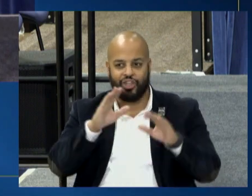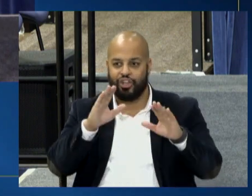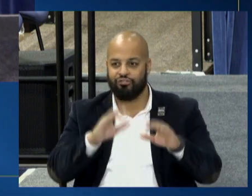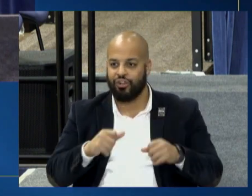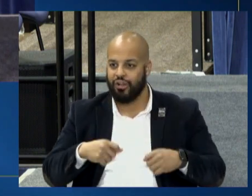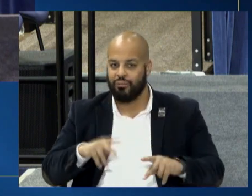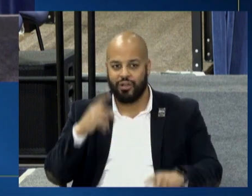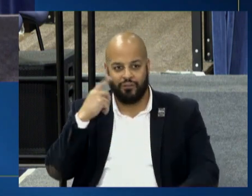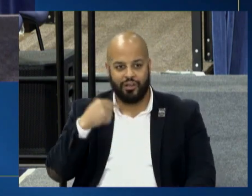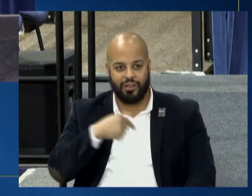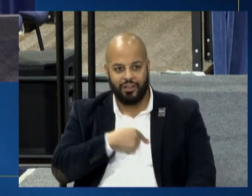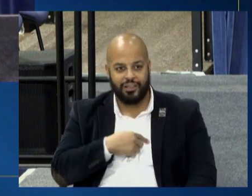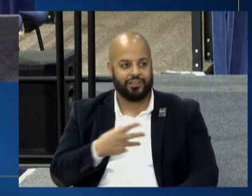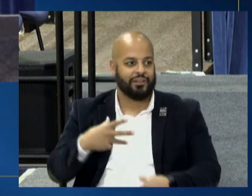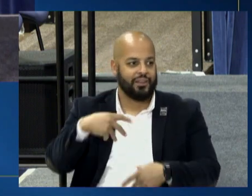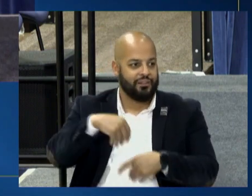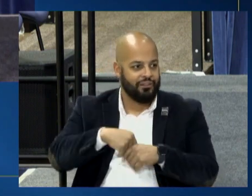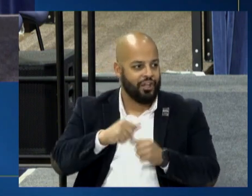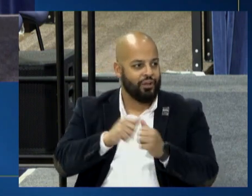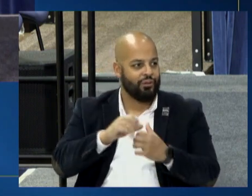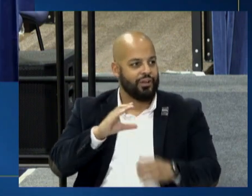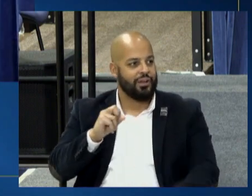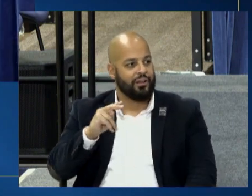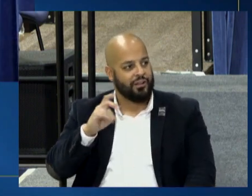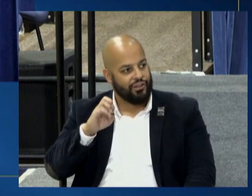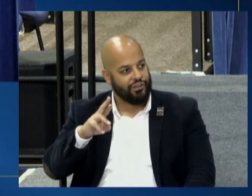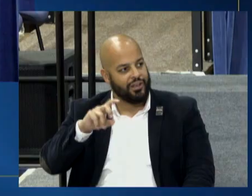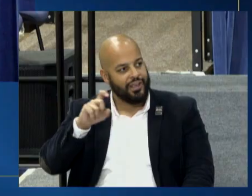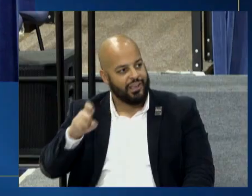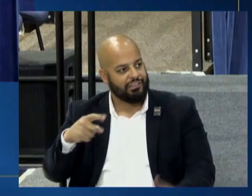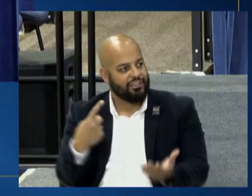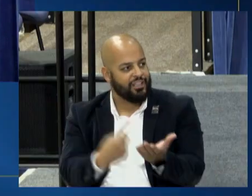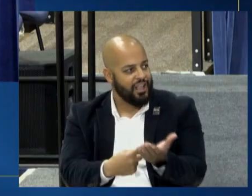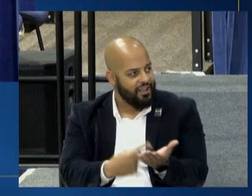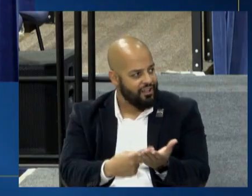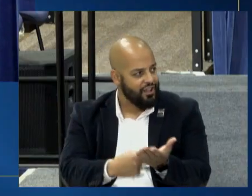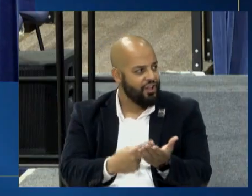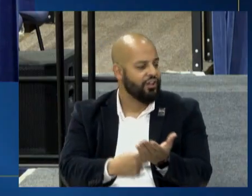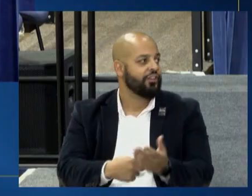to participate in the cancer dialogue. There's so much great work that's happening under the